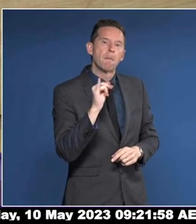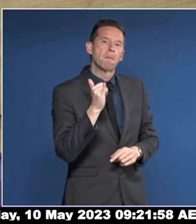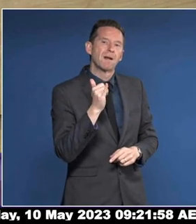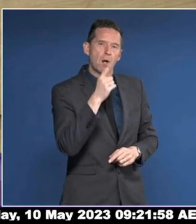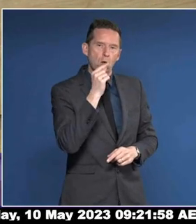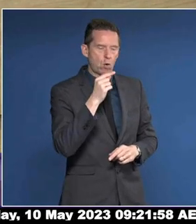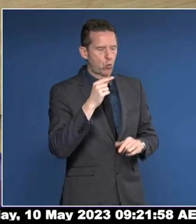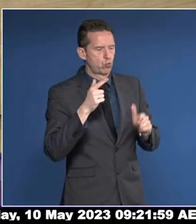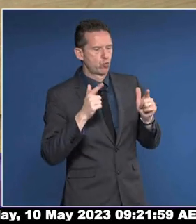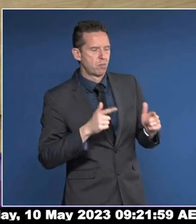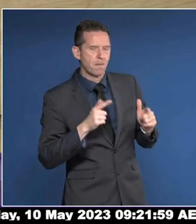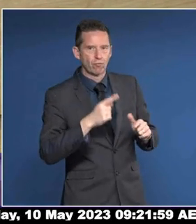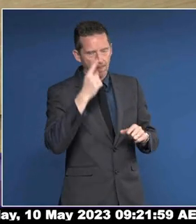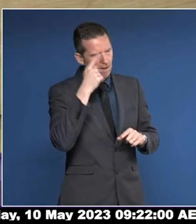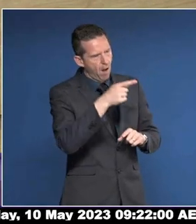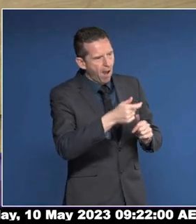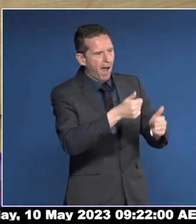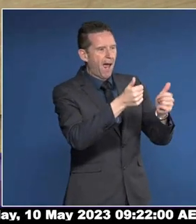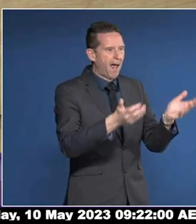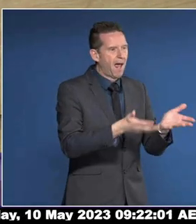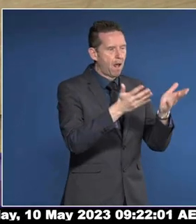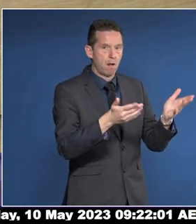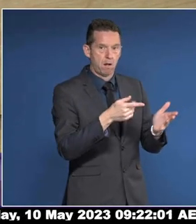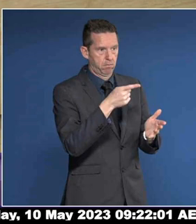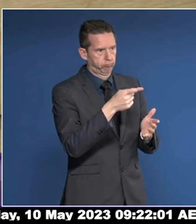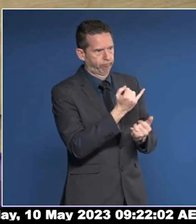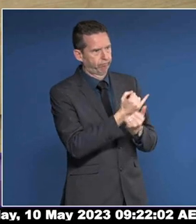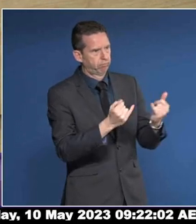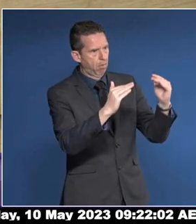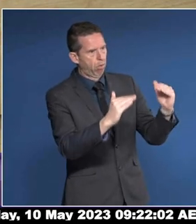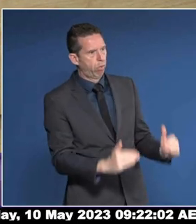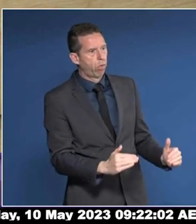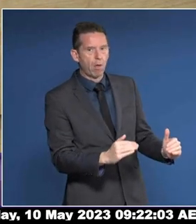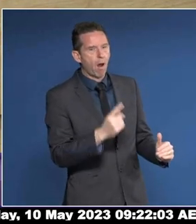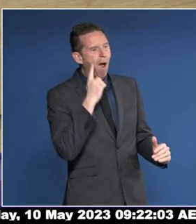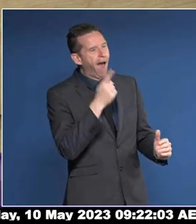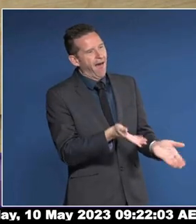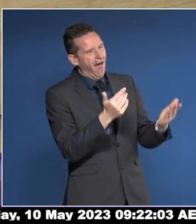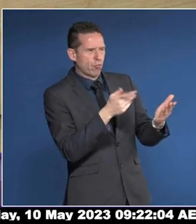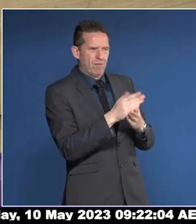or overweigh the evidence of a parent who might express love for a child.